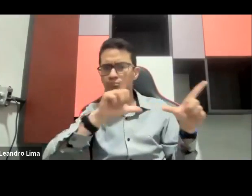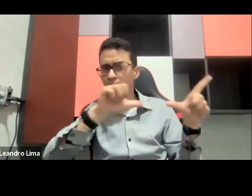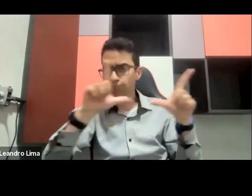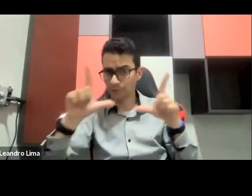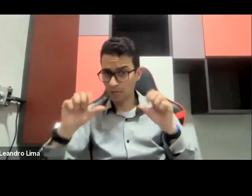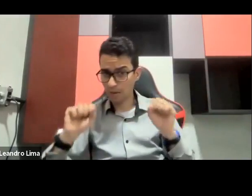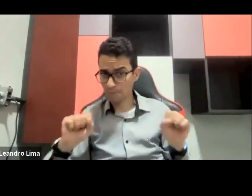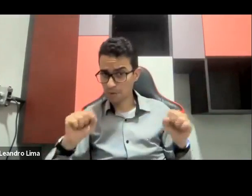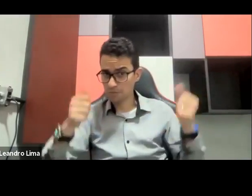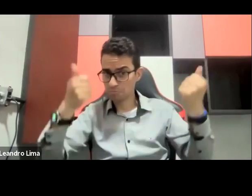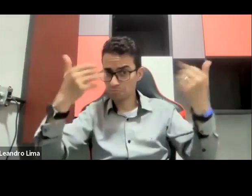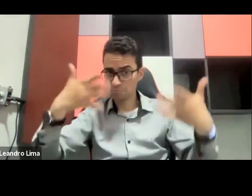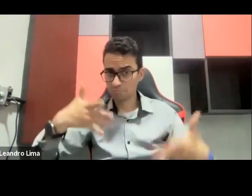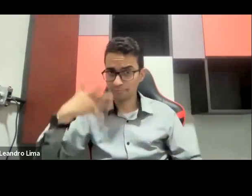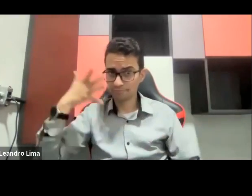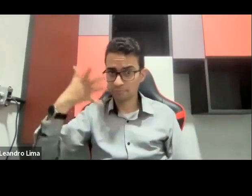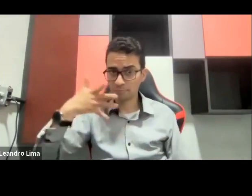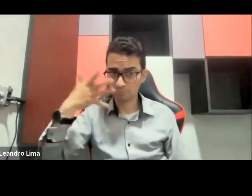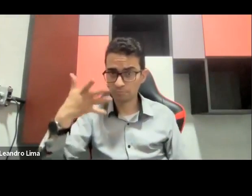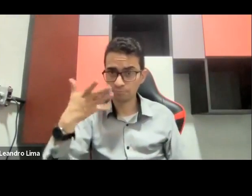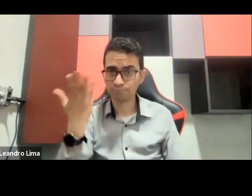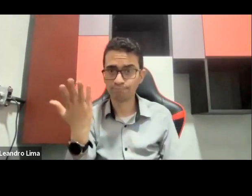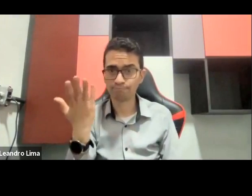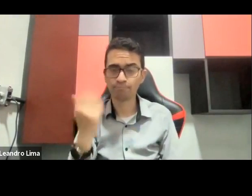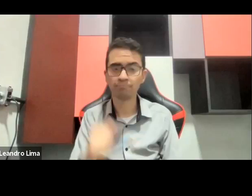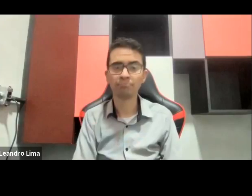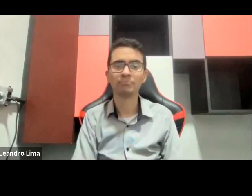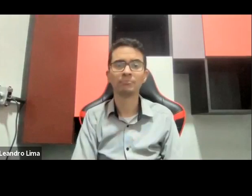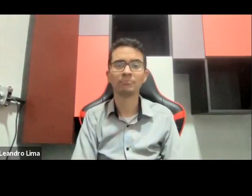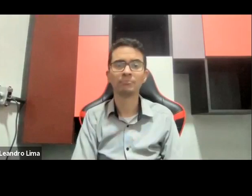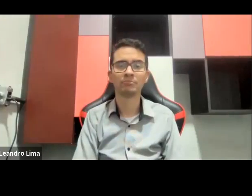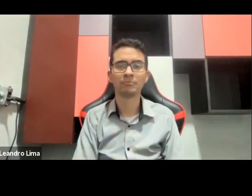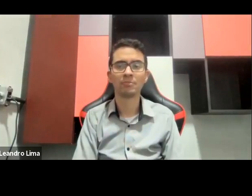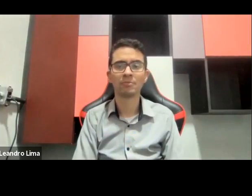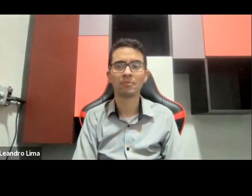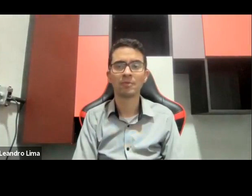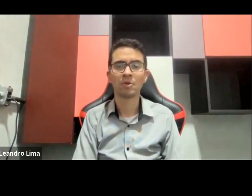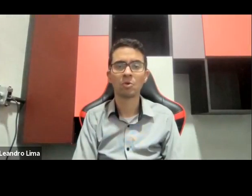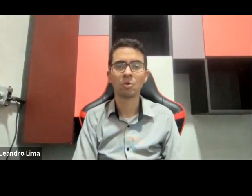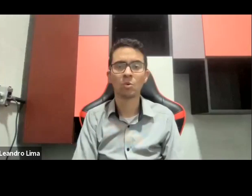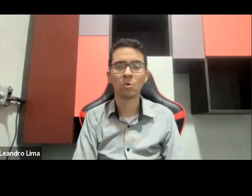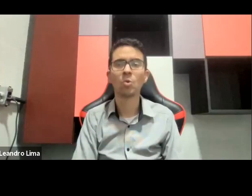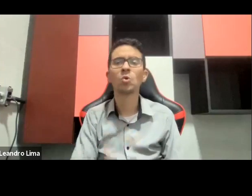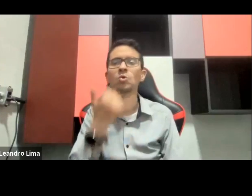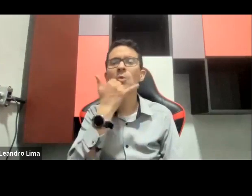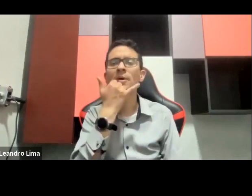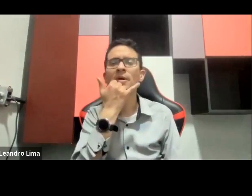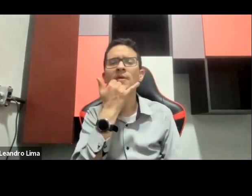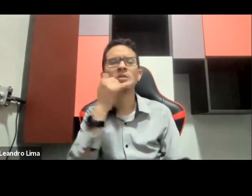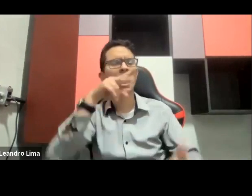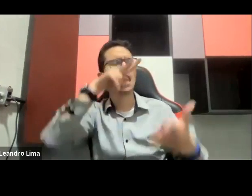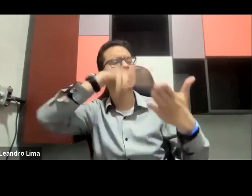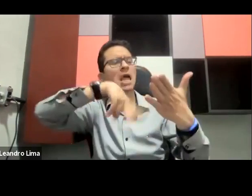agenda. you're just going through this. e speech over system e speech over system was